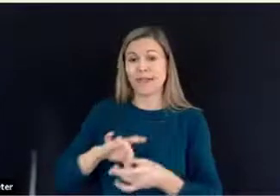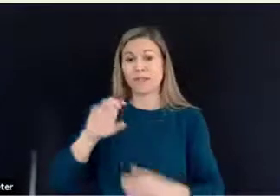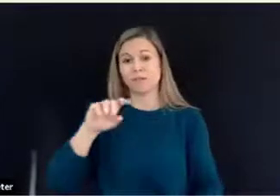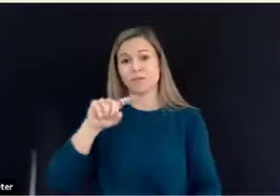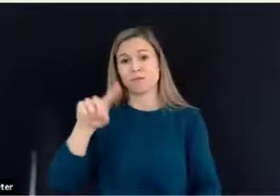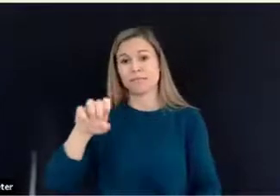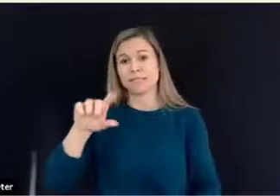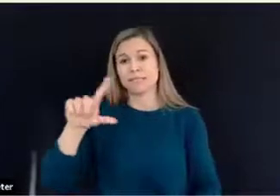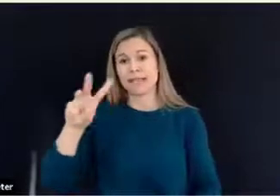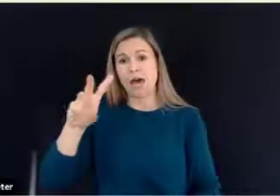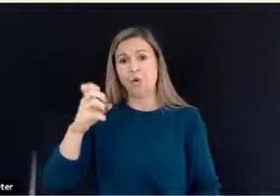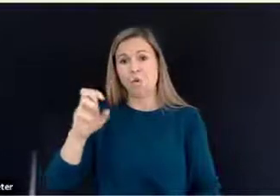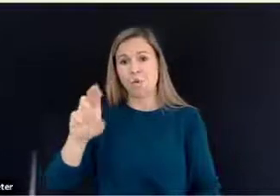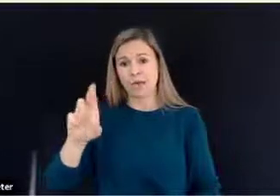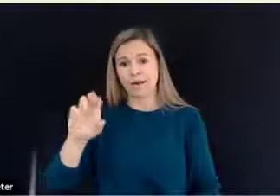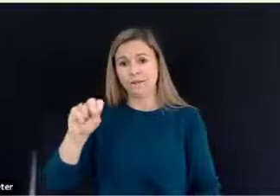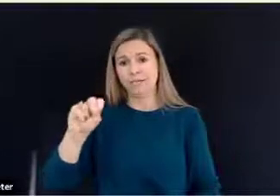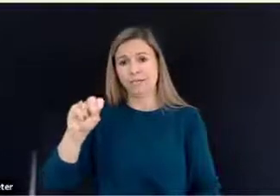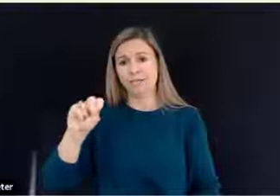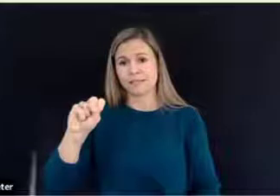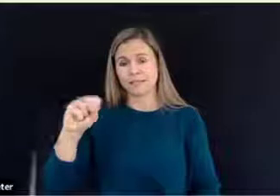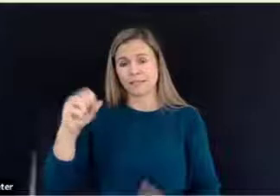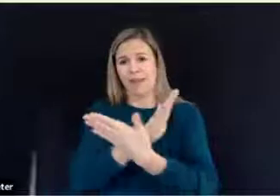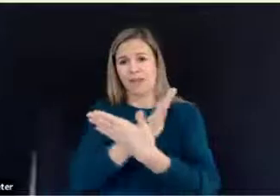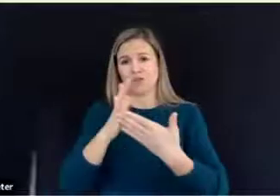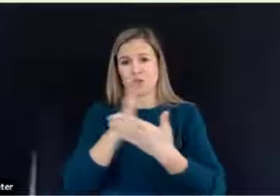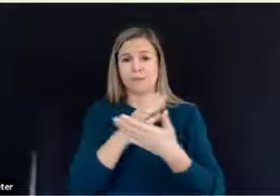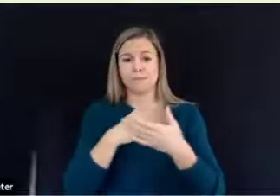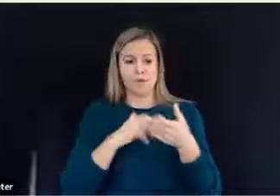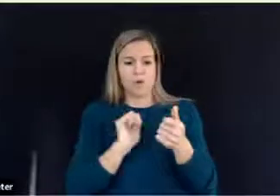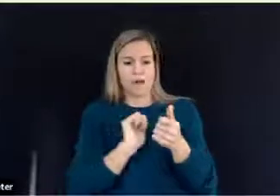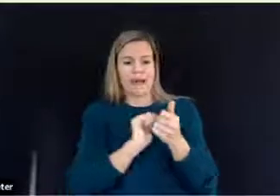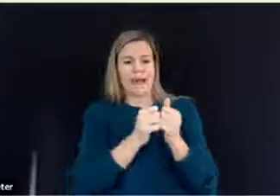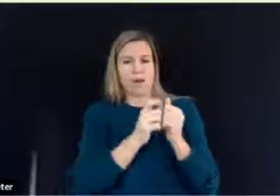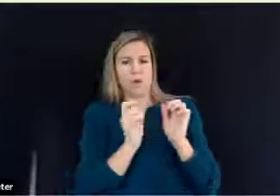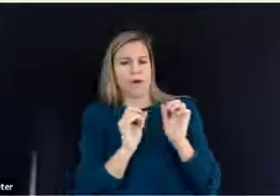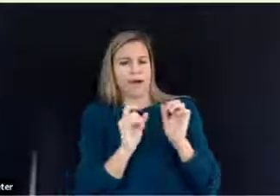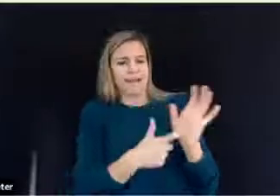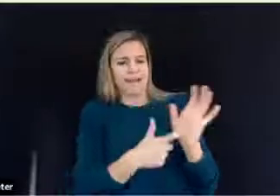being able to be identified in this newborn screening for X-linked ALD.